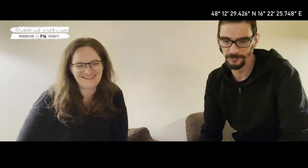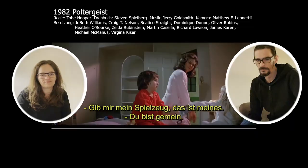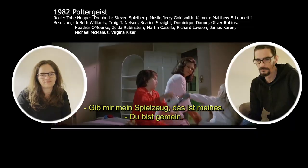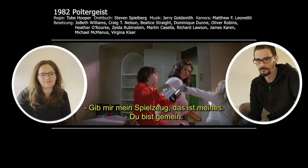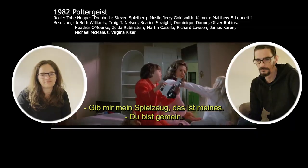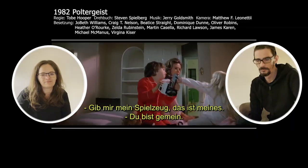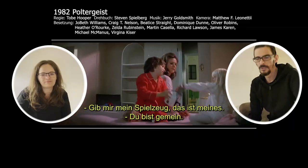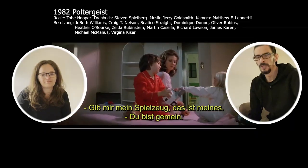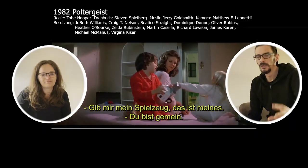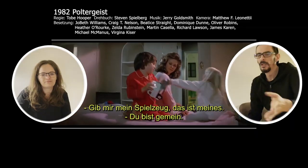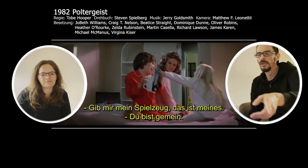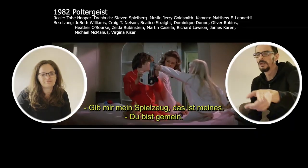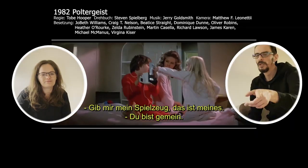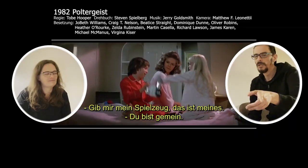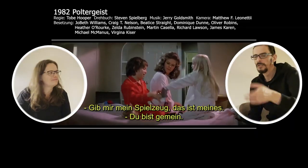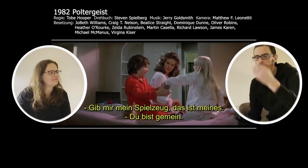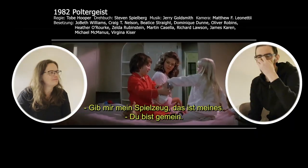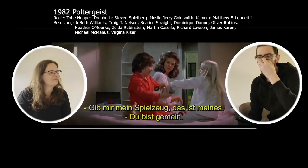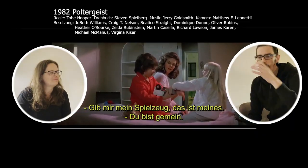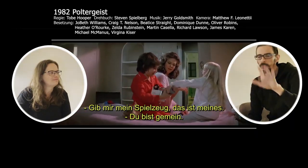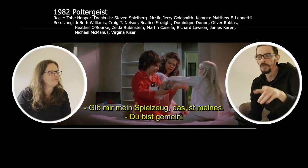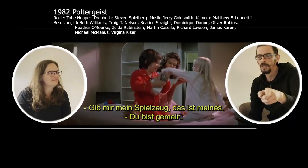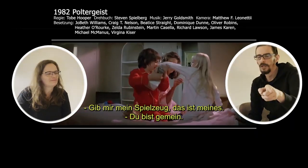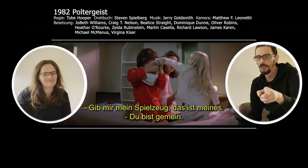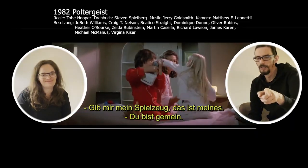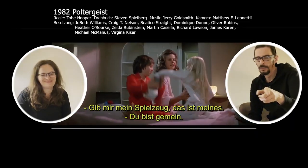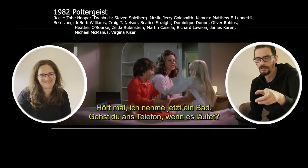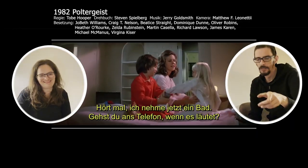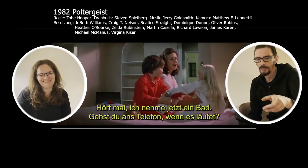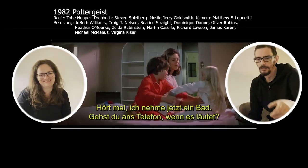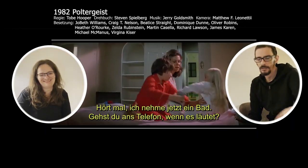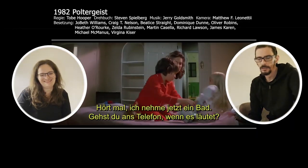and I would get out of this place immediately. There's the clown again!